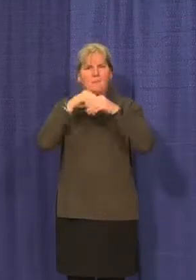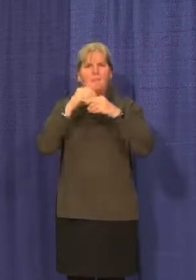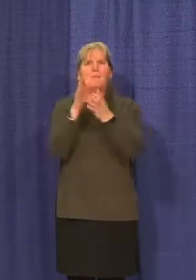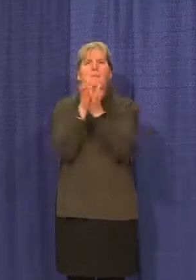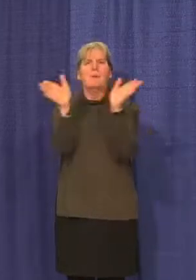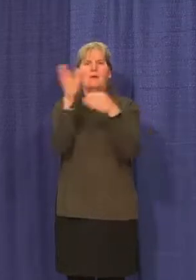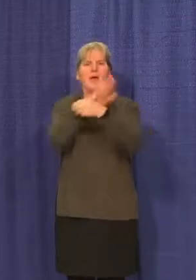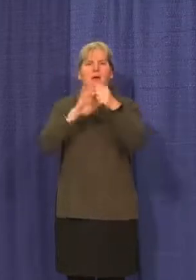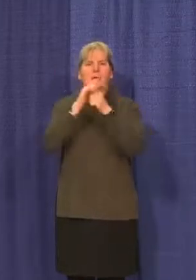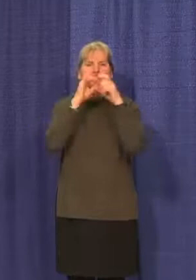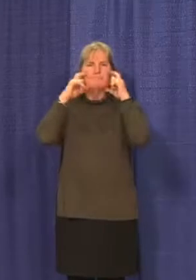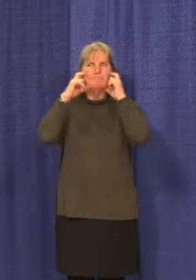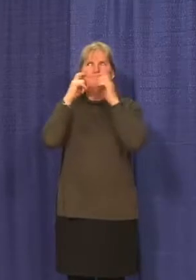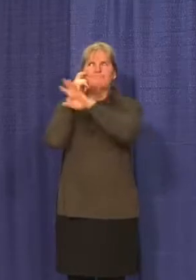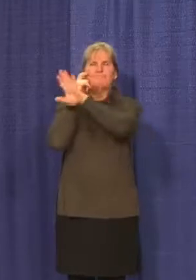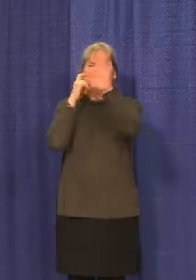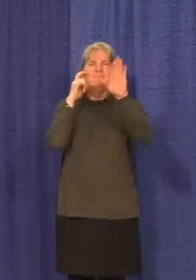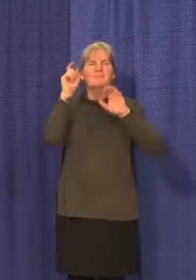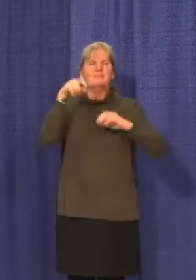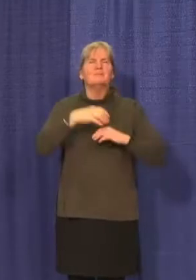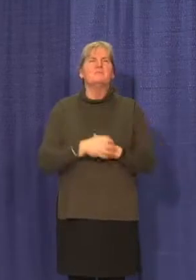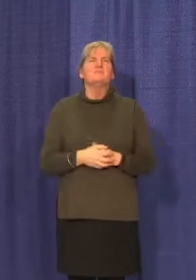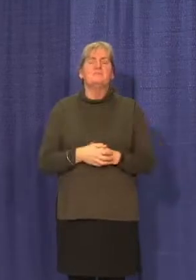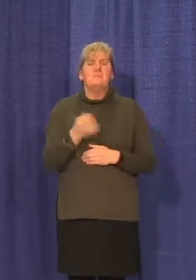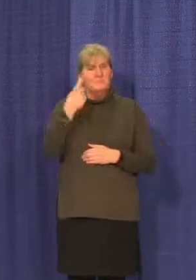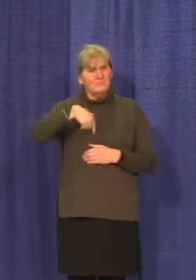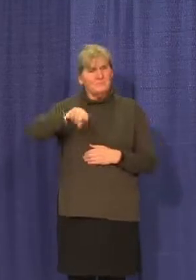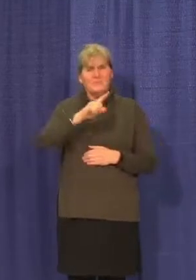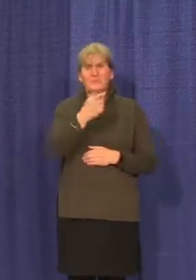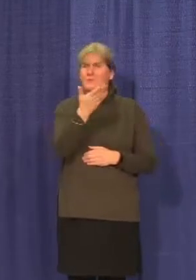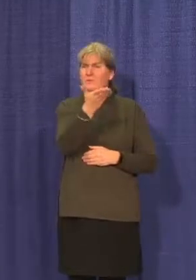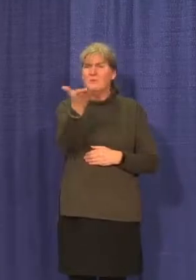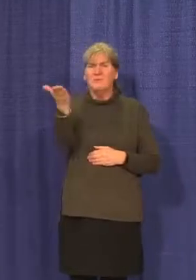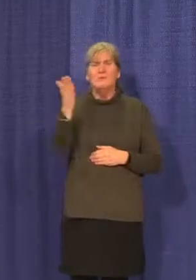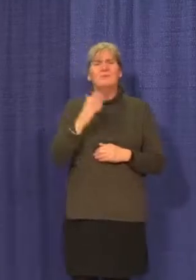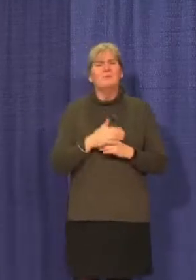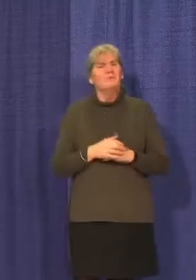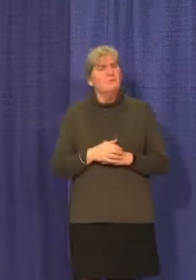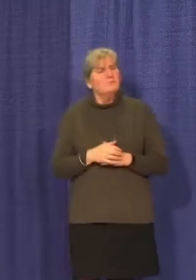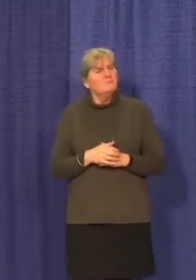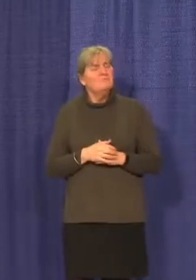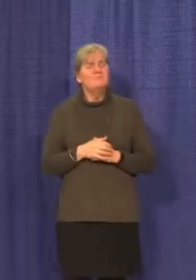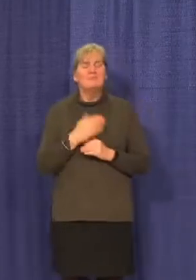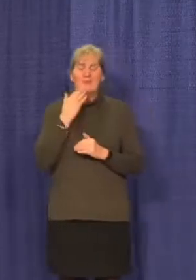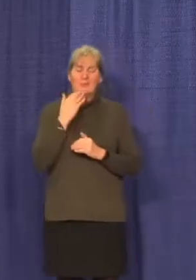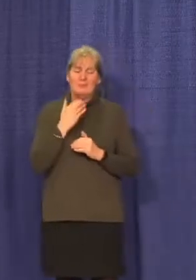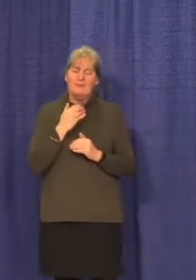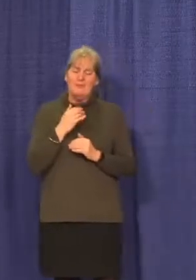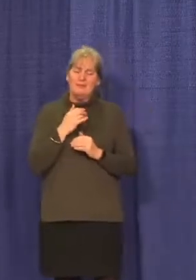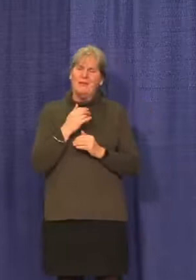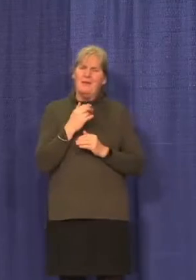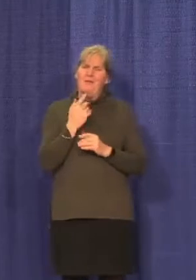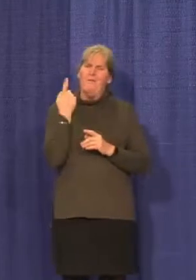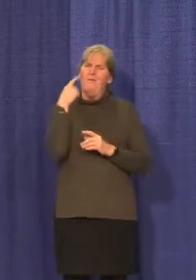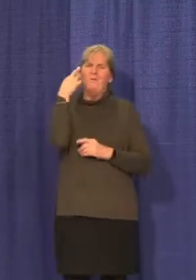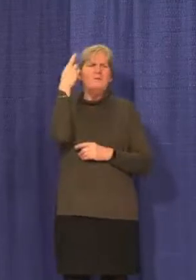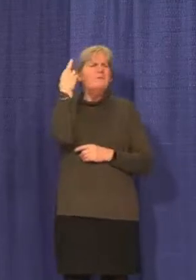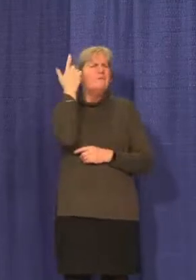public. You're doing it, as I keep on reiterating, to keep yourself